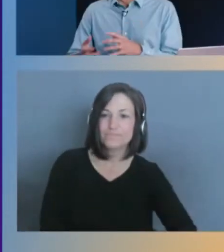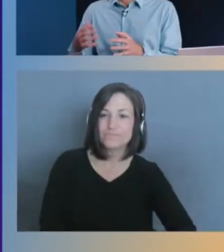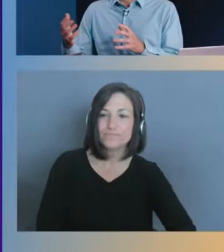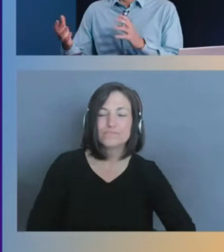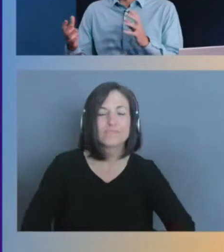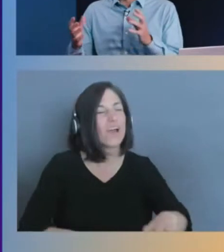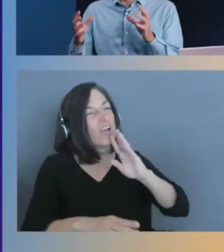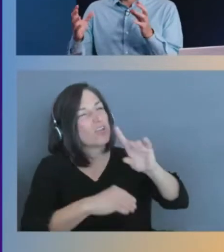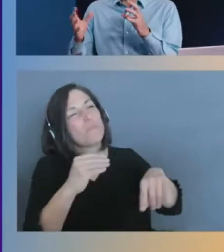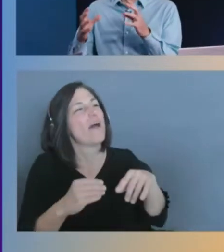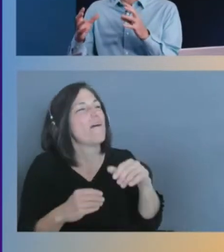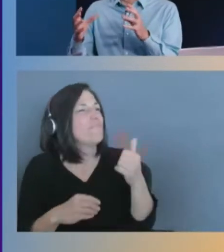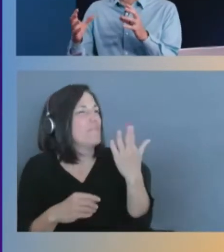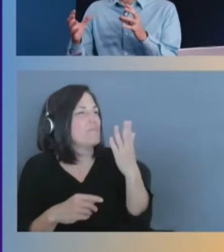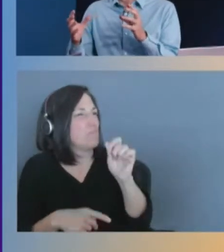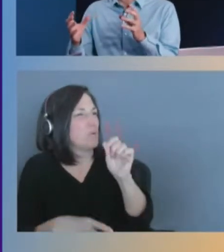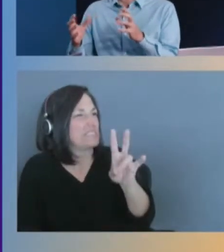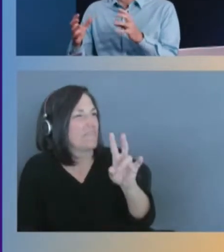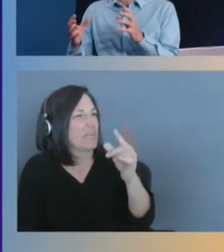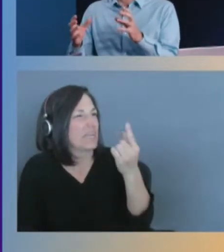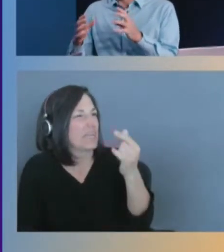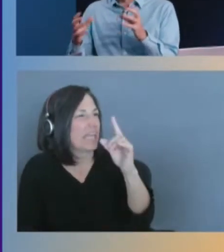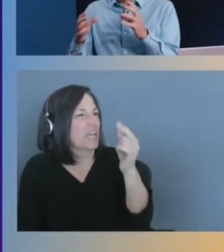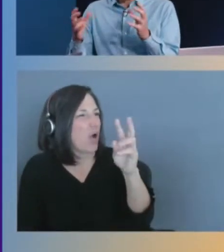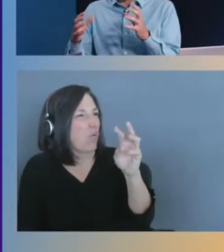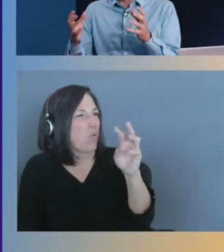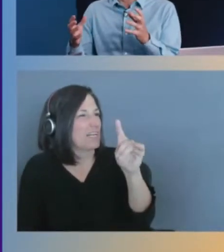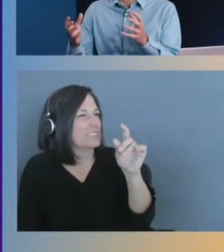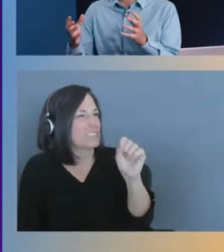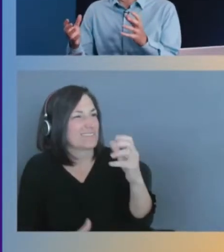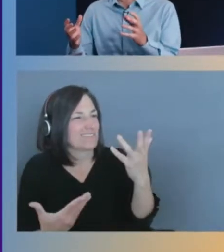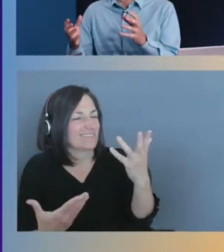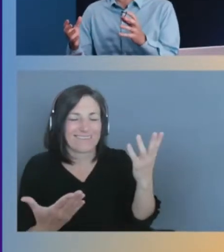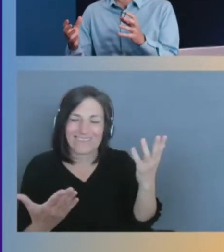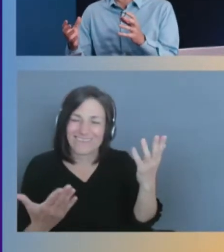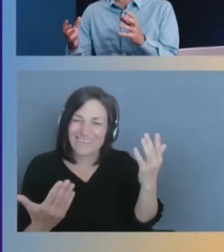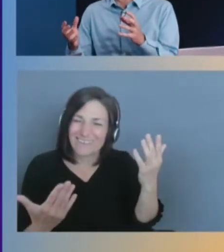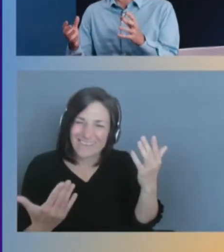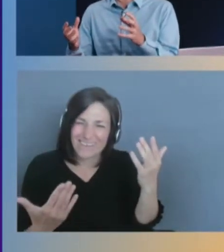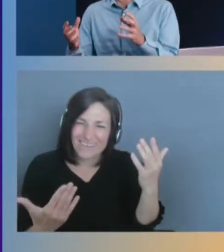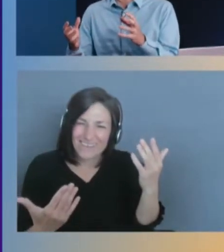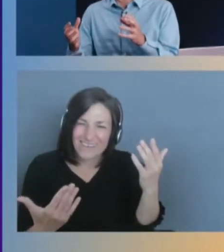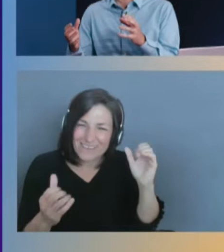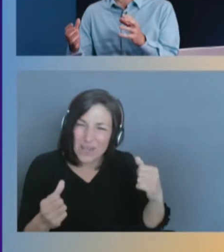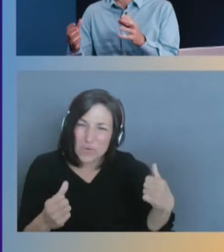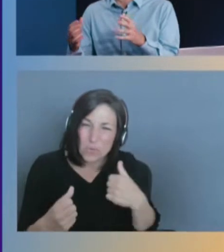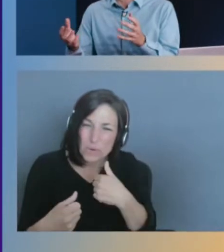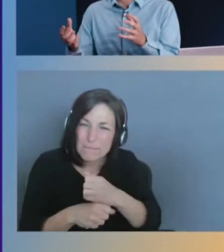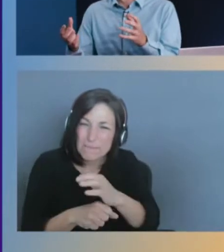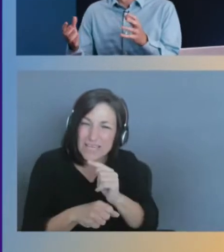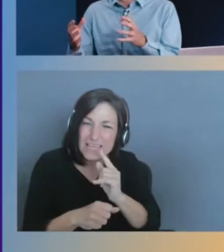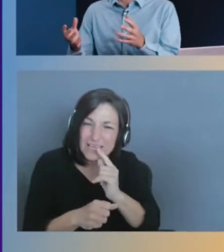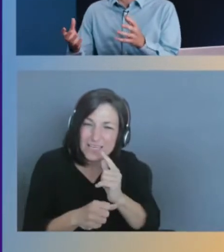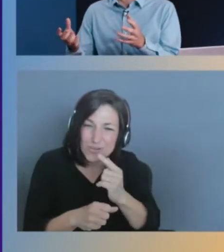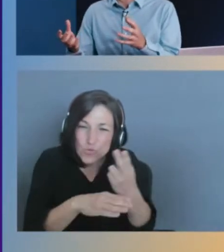Is there another way we can make that consumable by the average person? Like how much power is that,